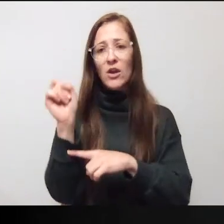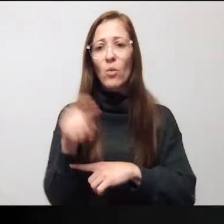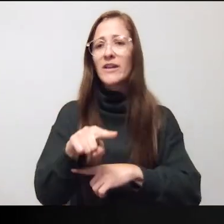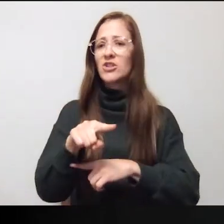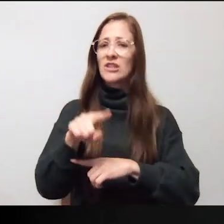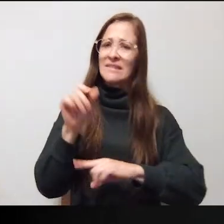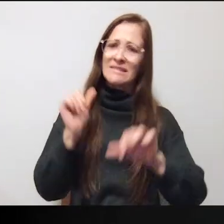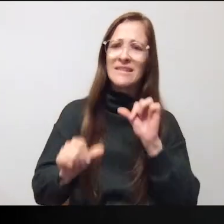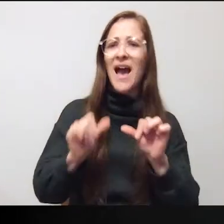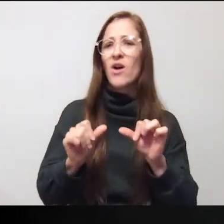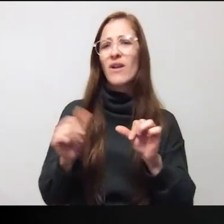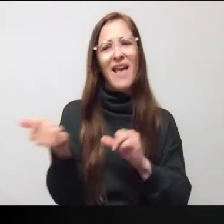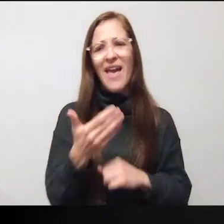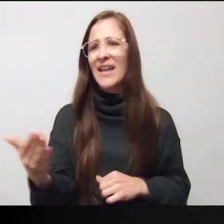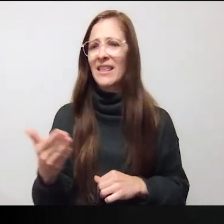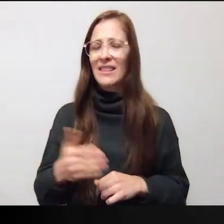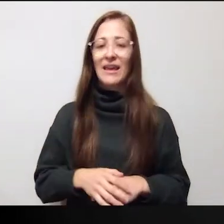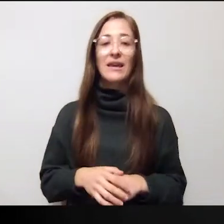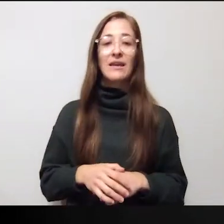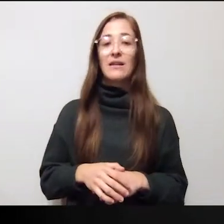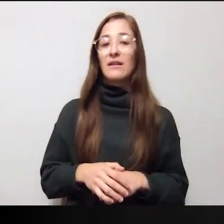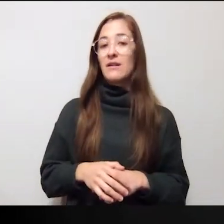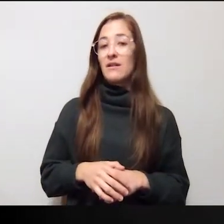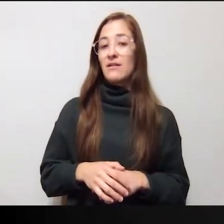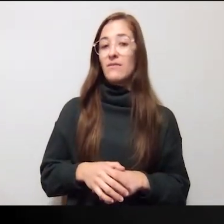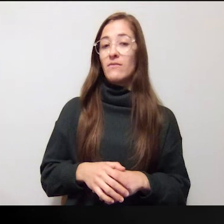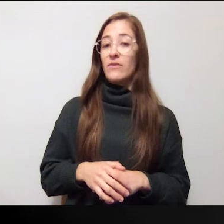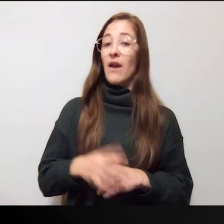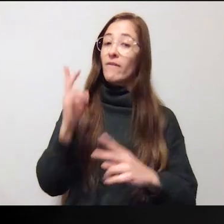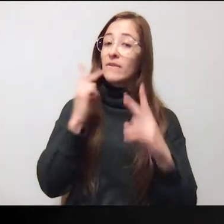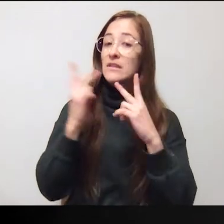And I think that the visibility of that part of what you do